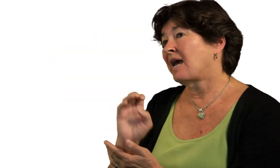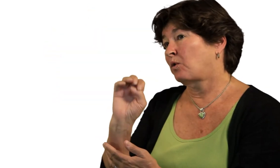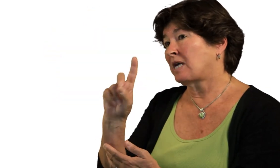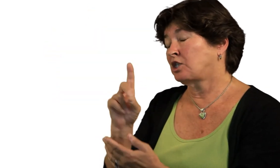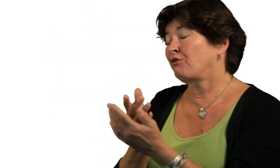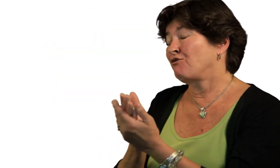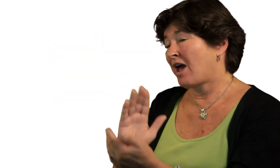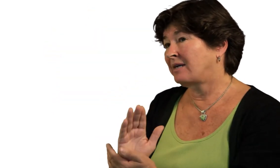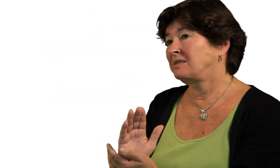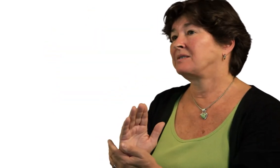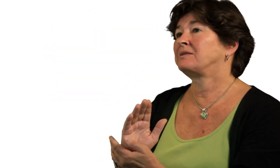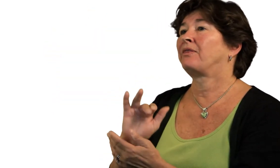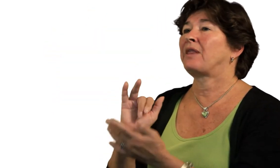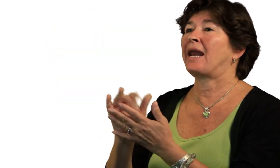Educational rights.